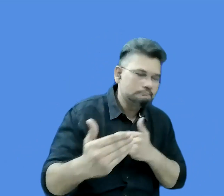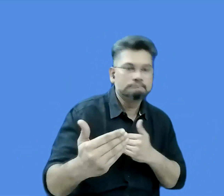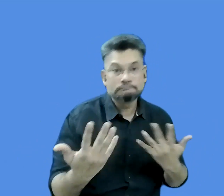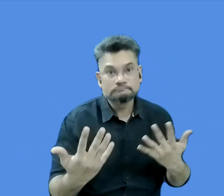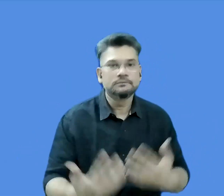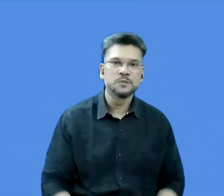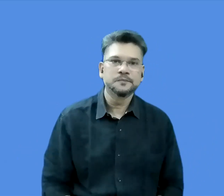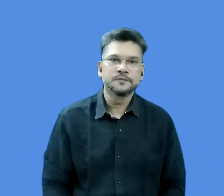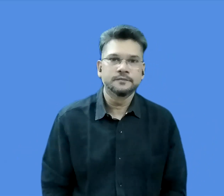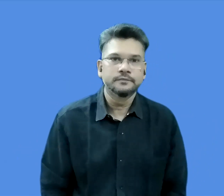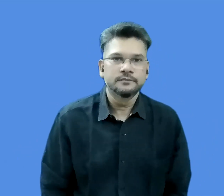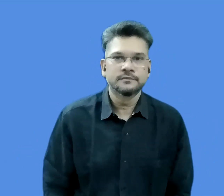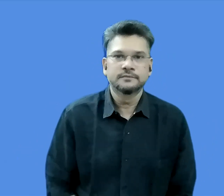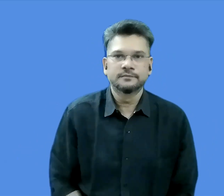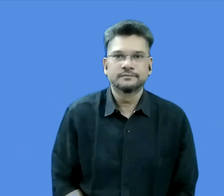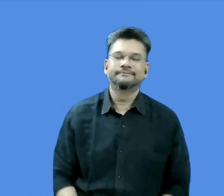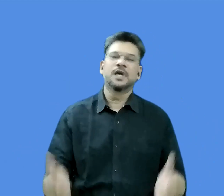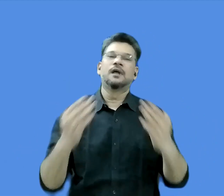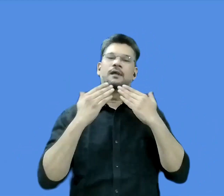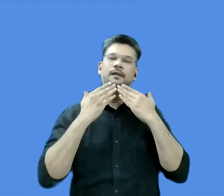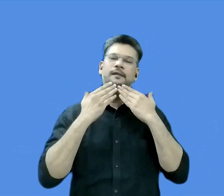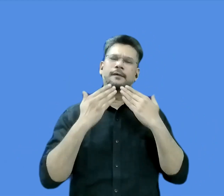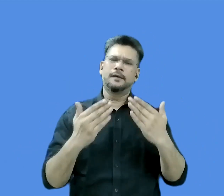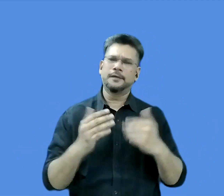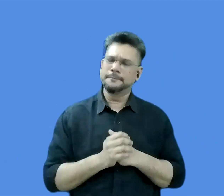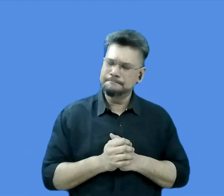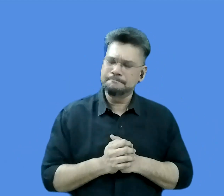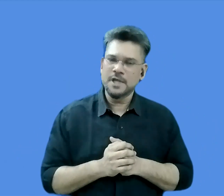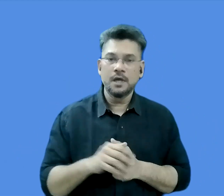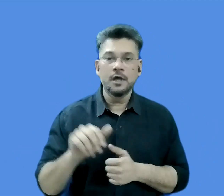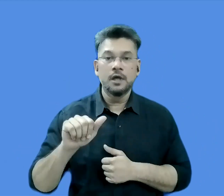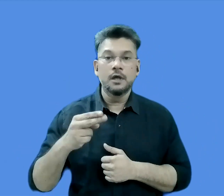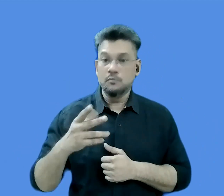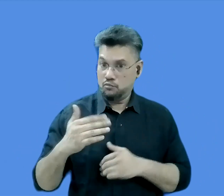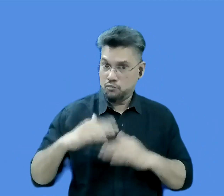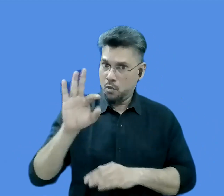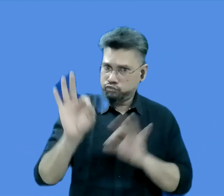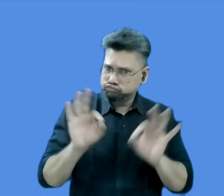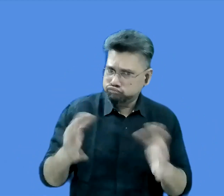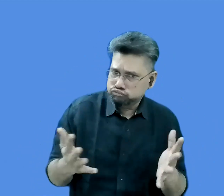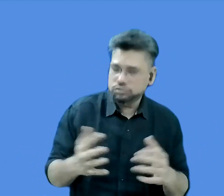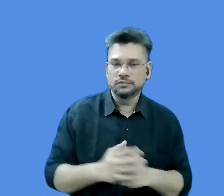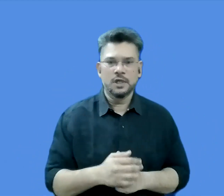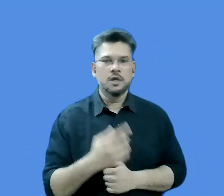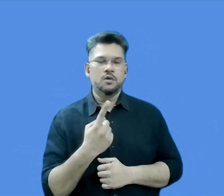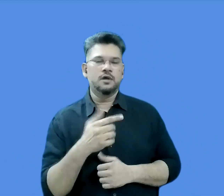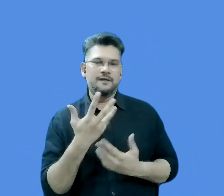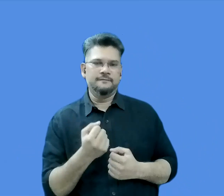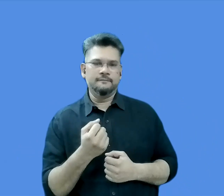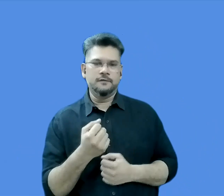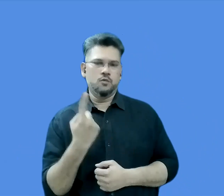of the way that the tools are designed . >> ELHAM YOUSSEFIAN: Thank you